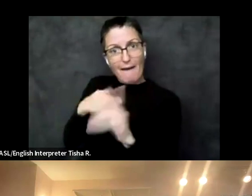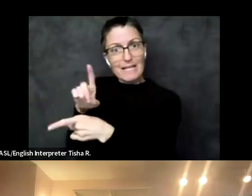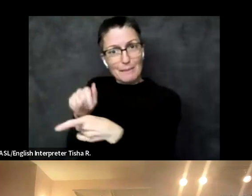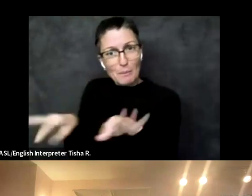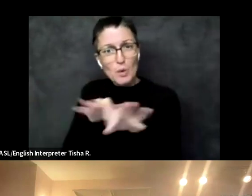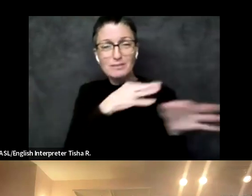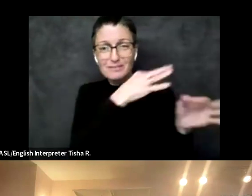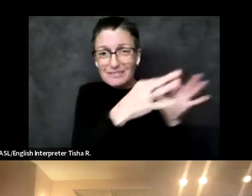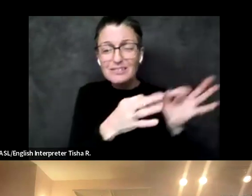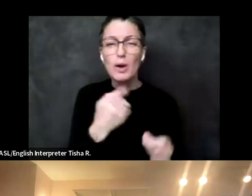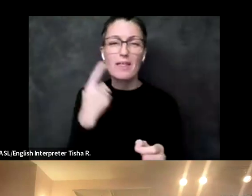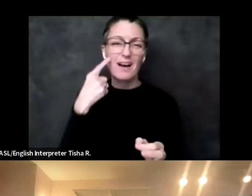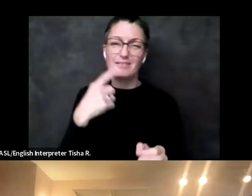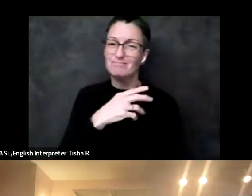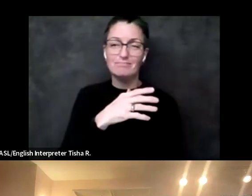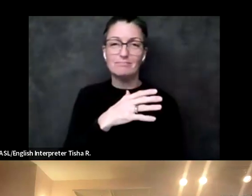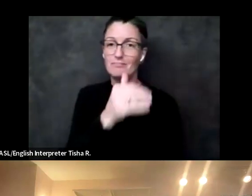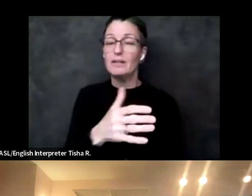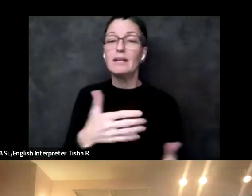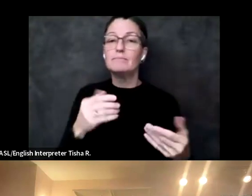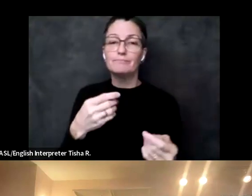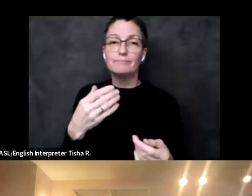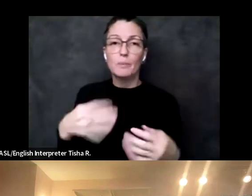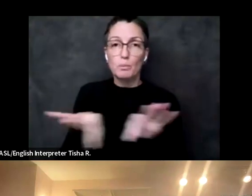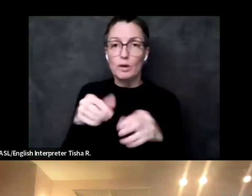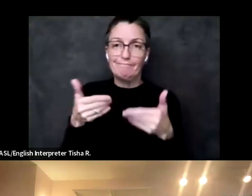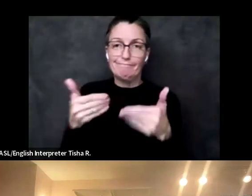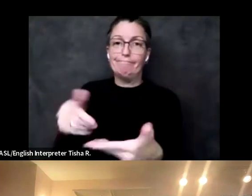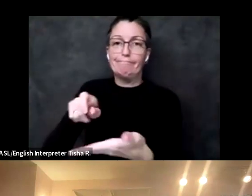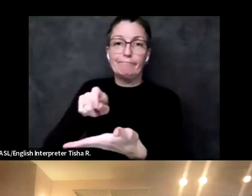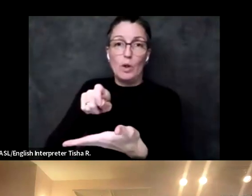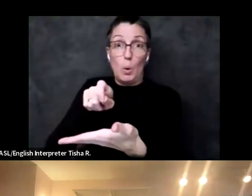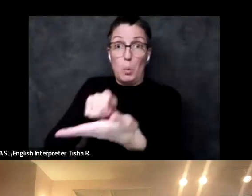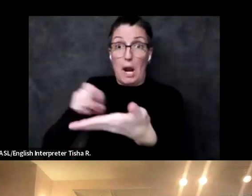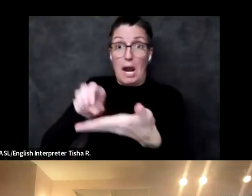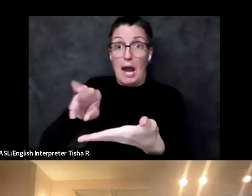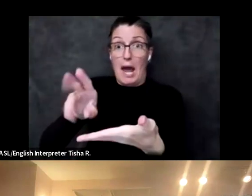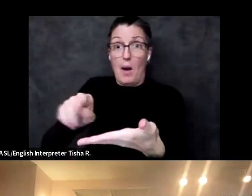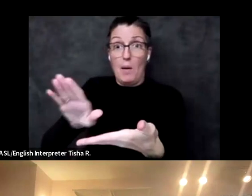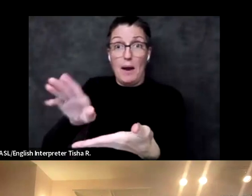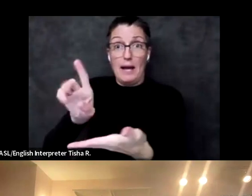And obviously I will never do that! But when you hear that your identity